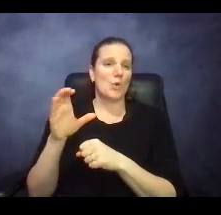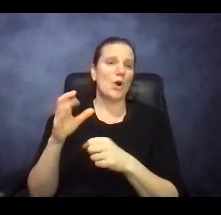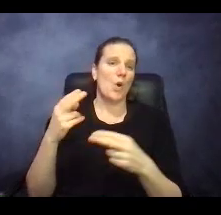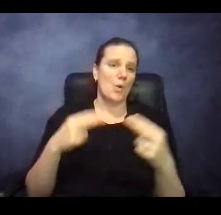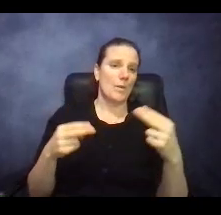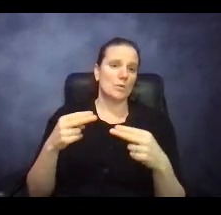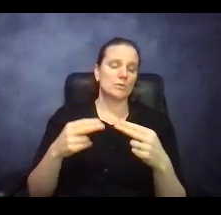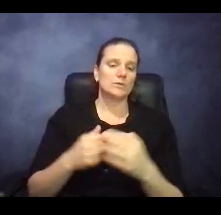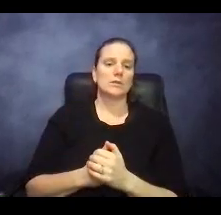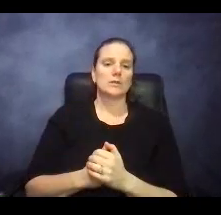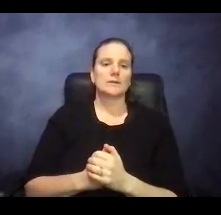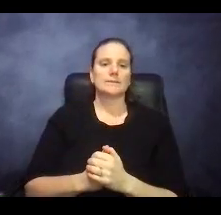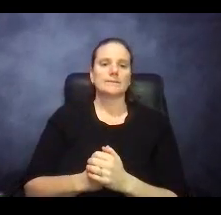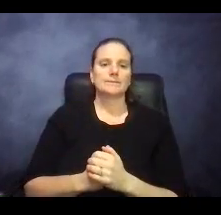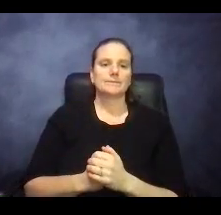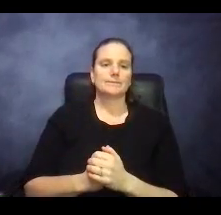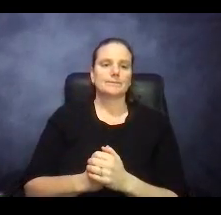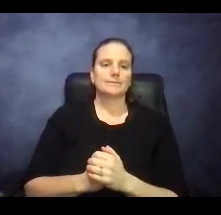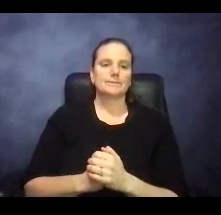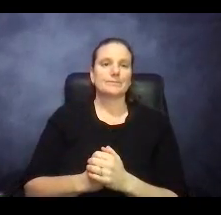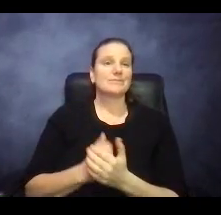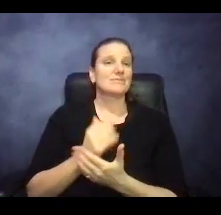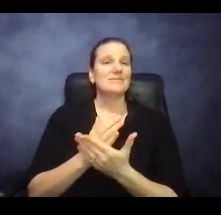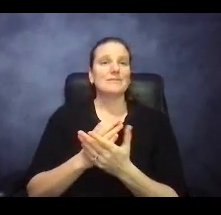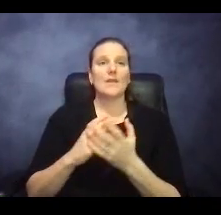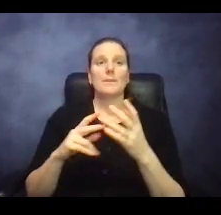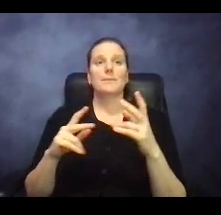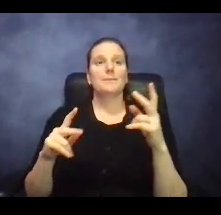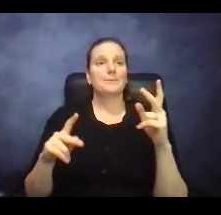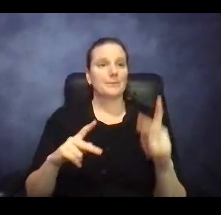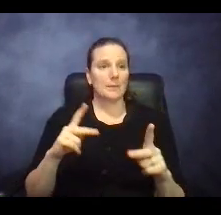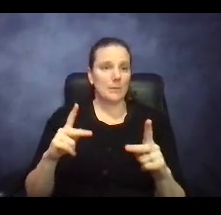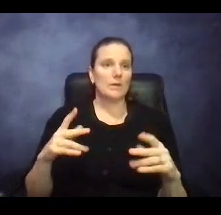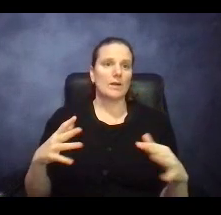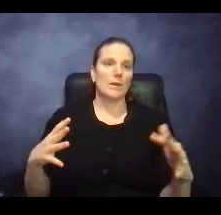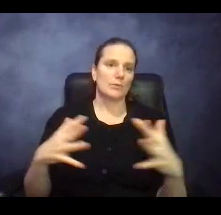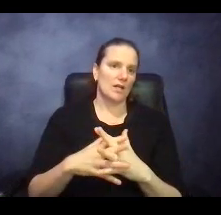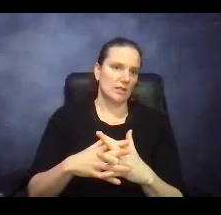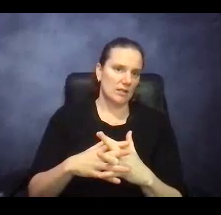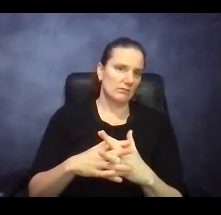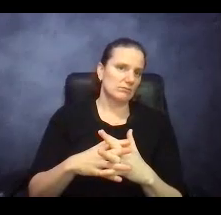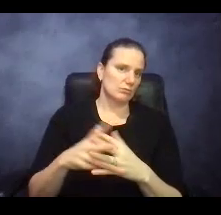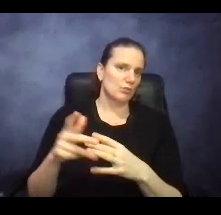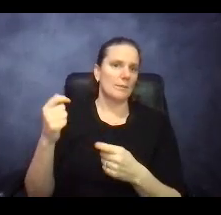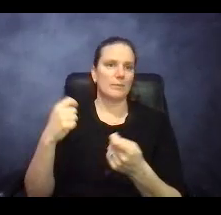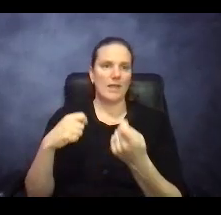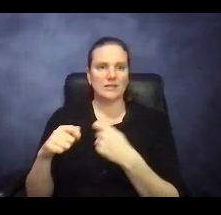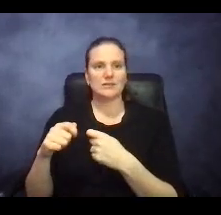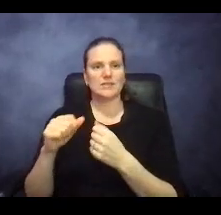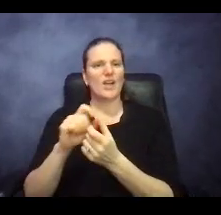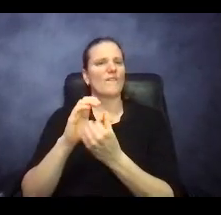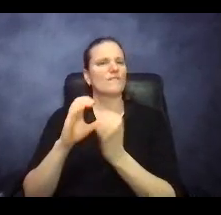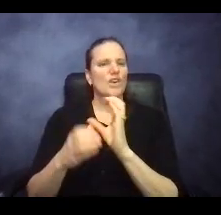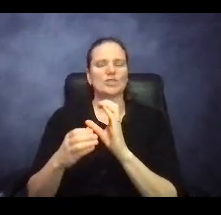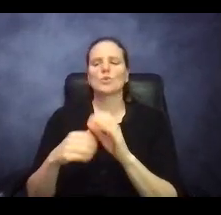which is a big precursor hormone. Some people get pregnenolone replaced, and then it can, it can theoretically change into, convert into all these other hormones.